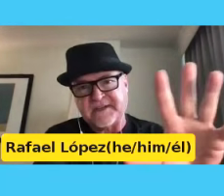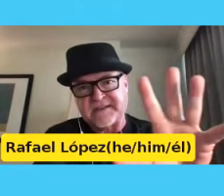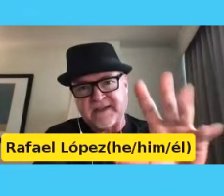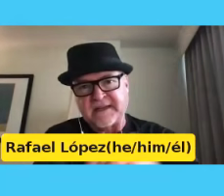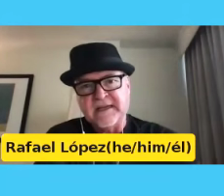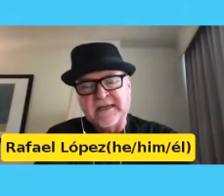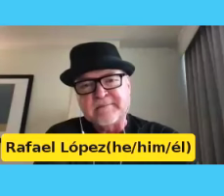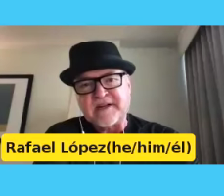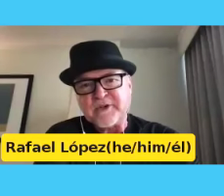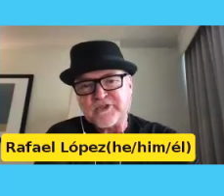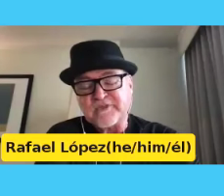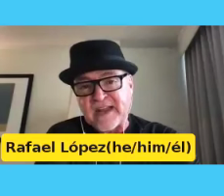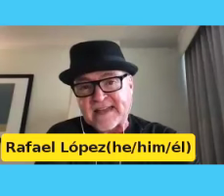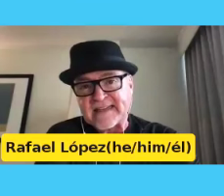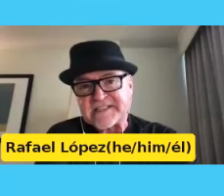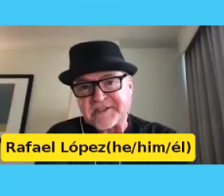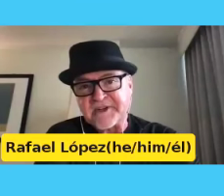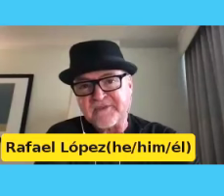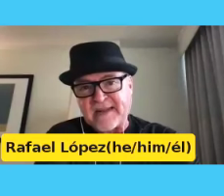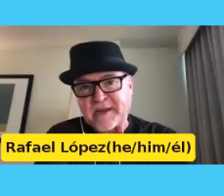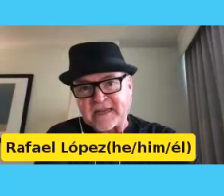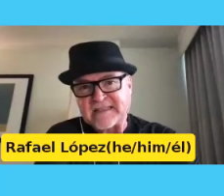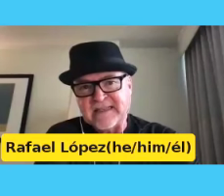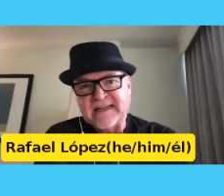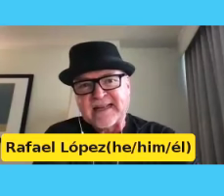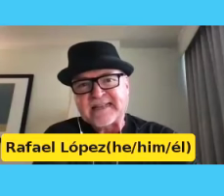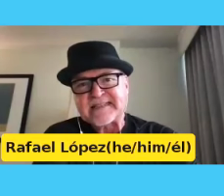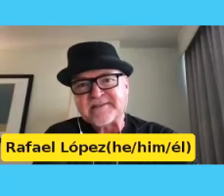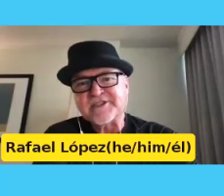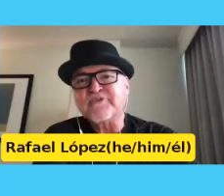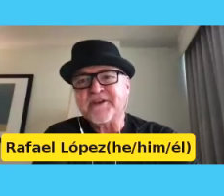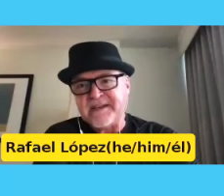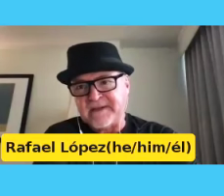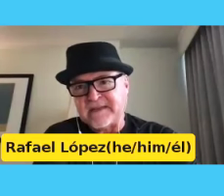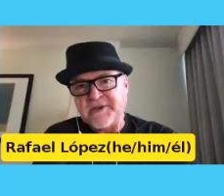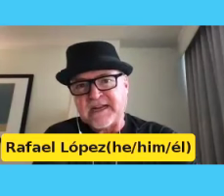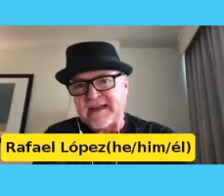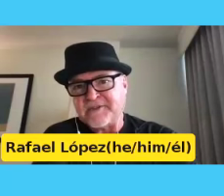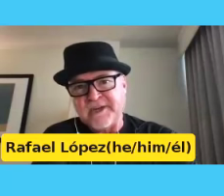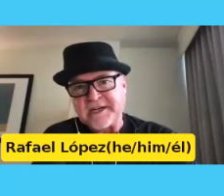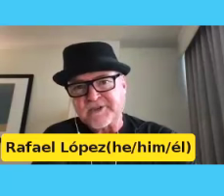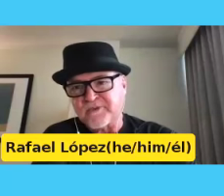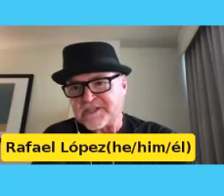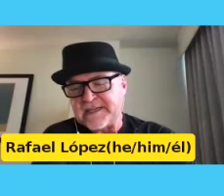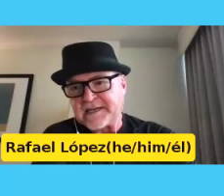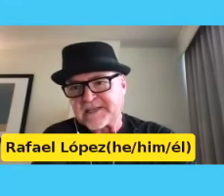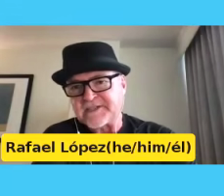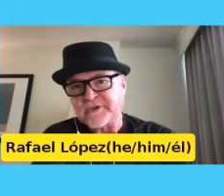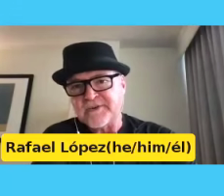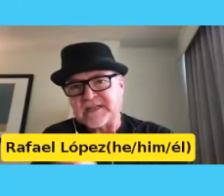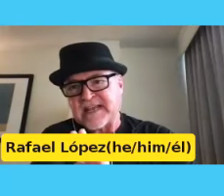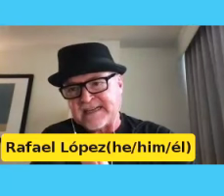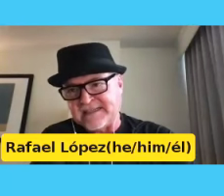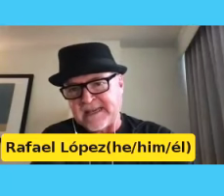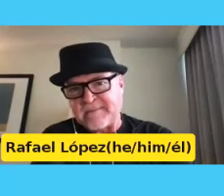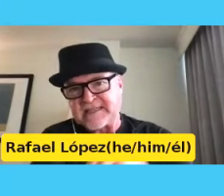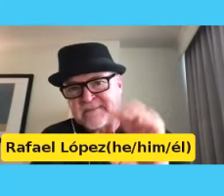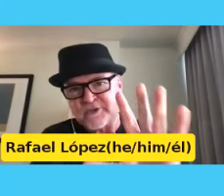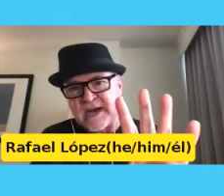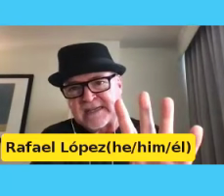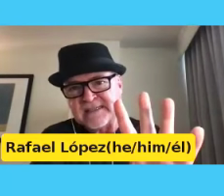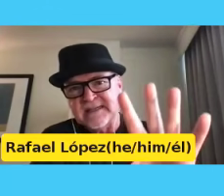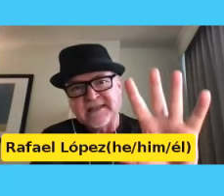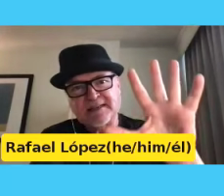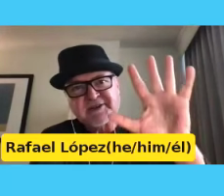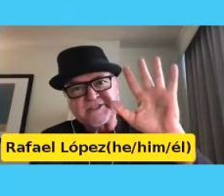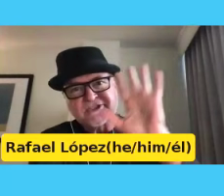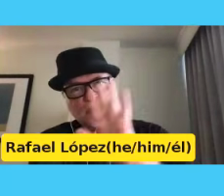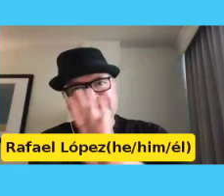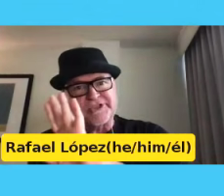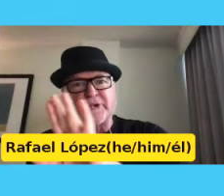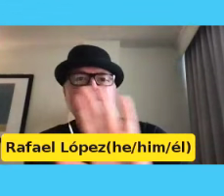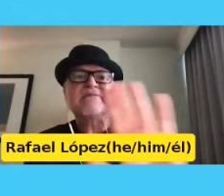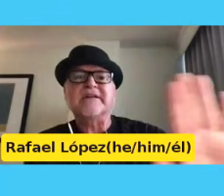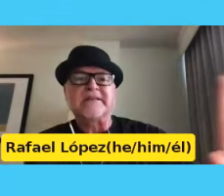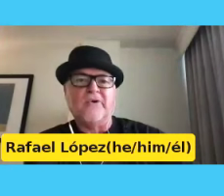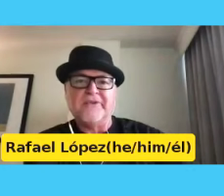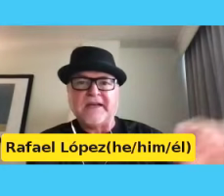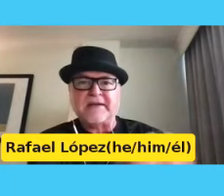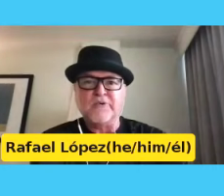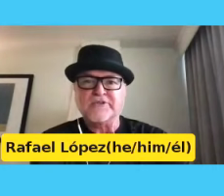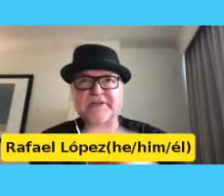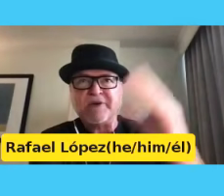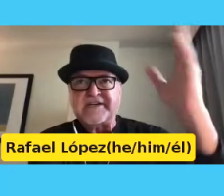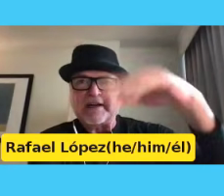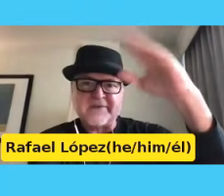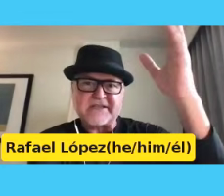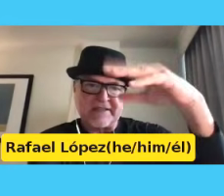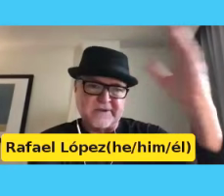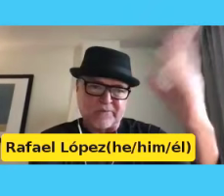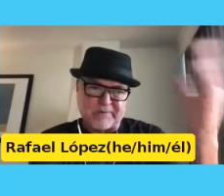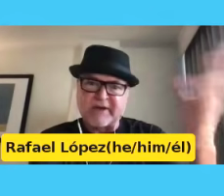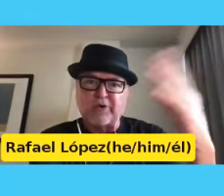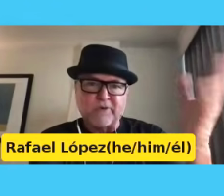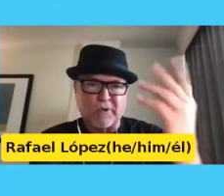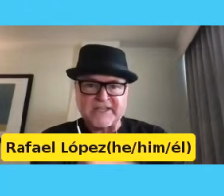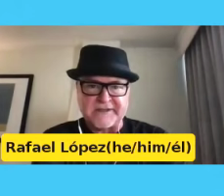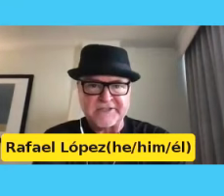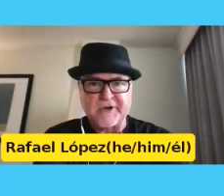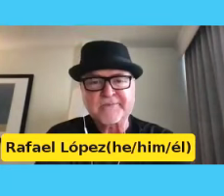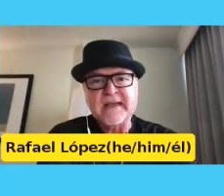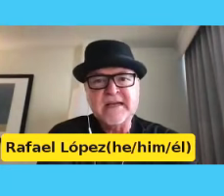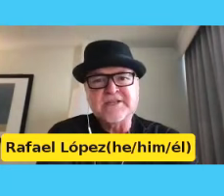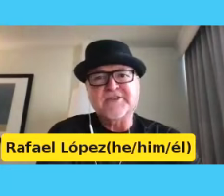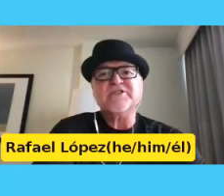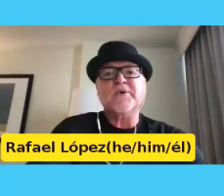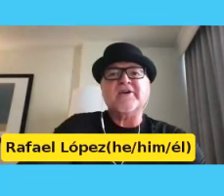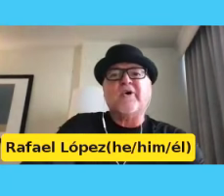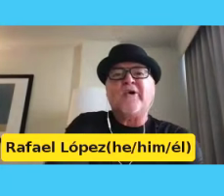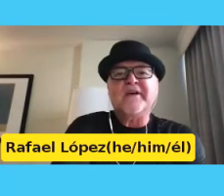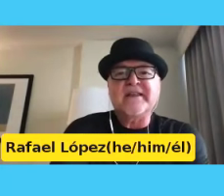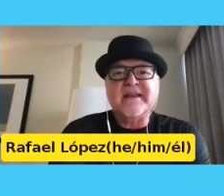to the next one. So the paint that I use here is, exterior flat paint. So remember that, you need to buy flat paint. If you buy anything that is eggshell or anything shiny, it going to be a disaster, somebody can give it two coats, someone else will give it 14 coats the two